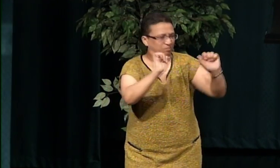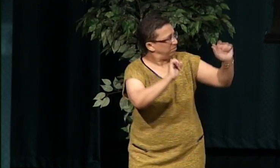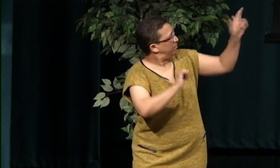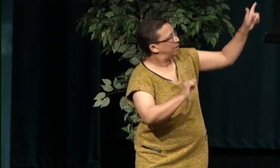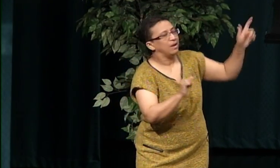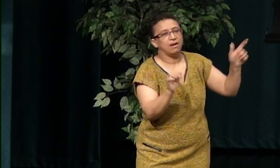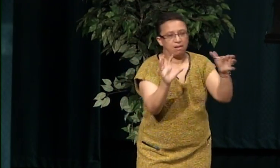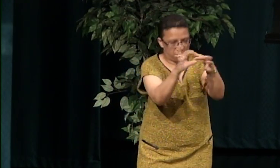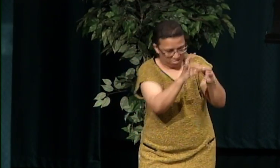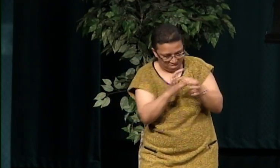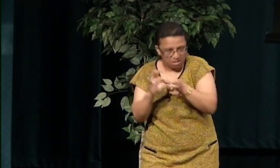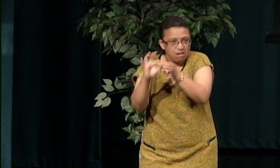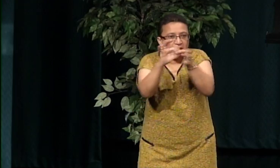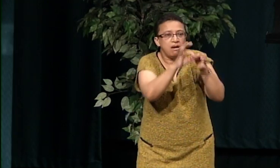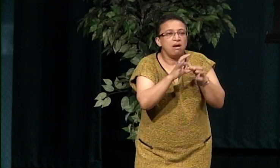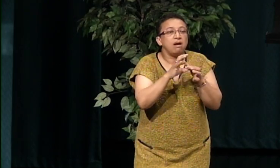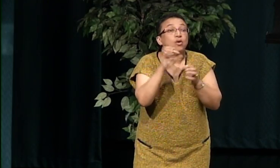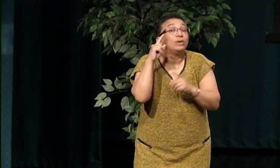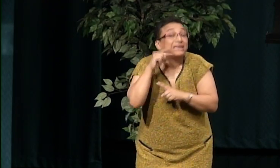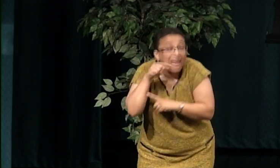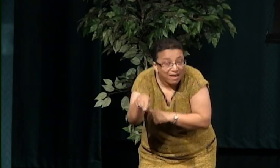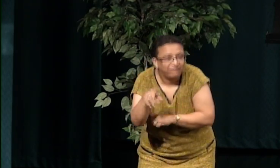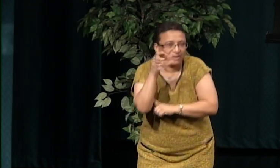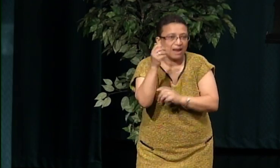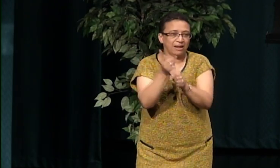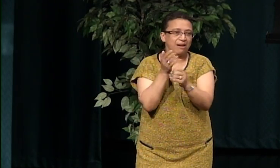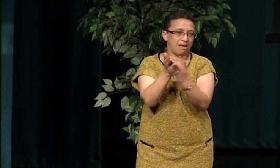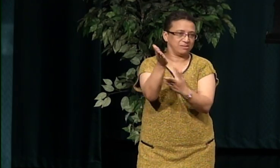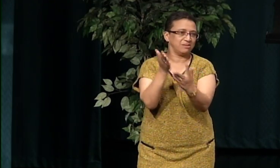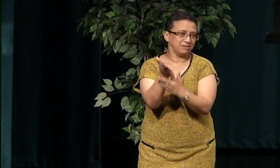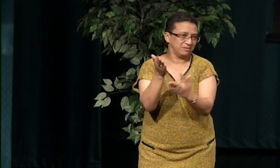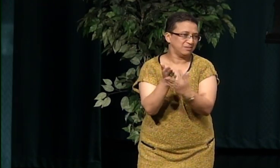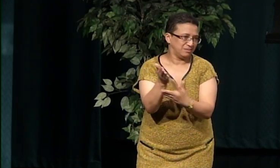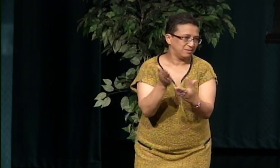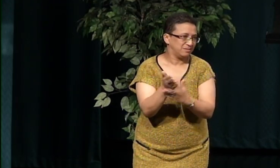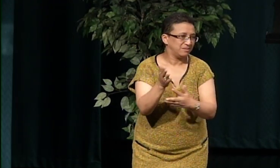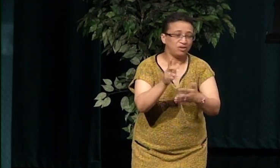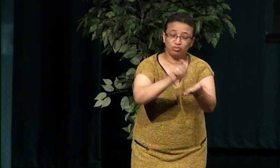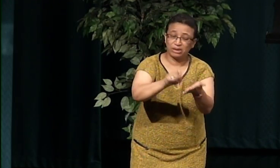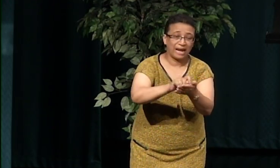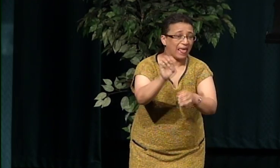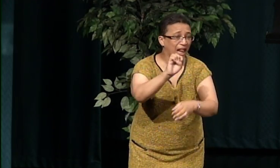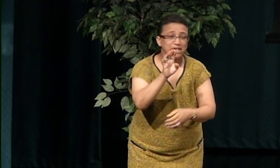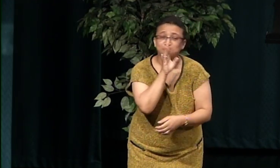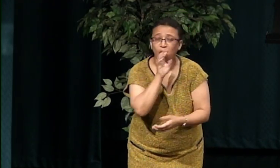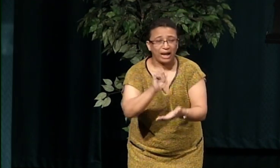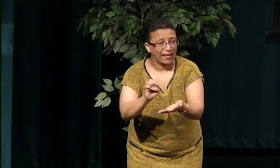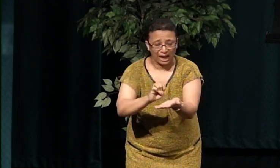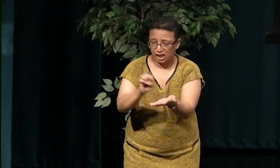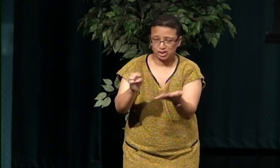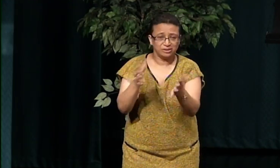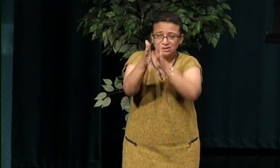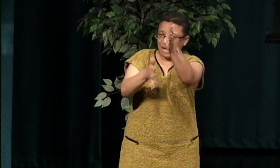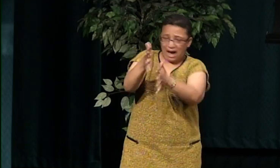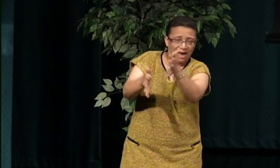Whether you have one or many languages. We know that we need to make all languages work